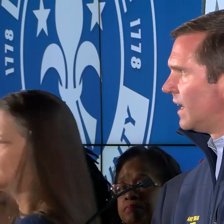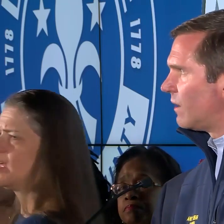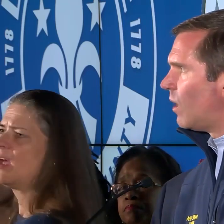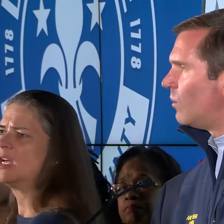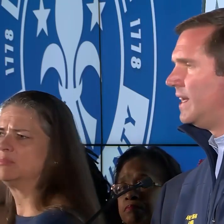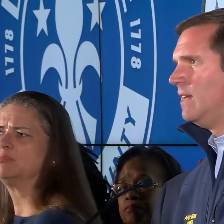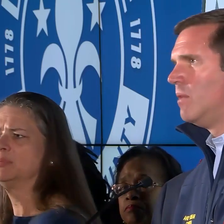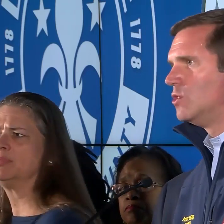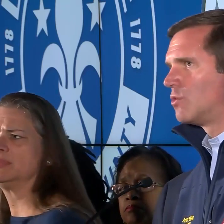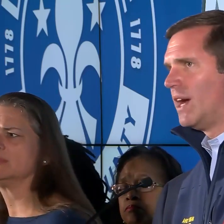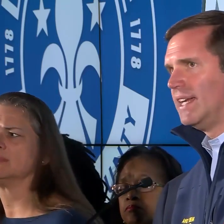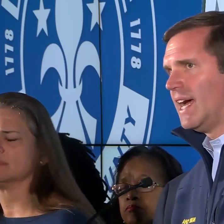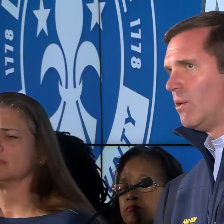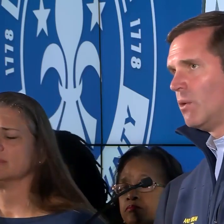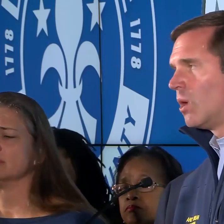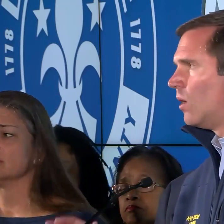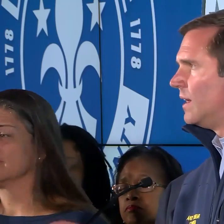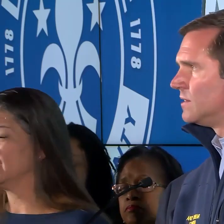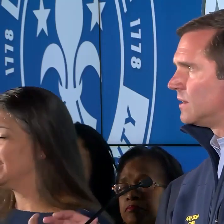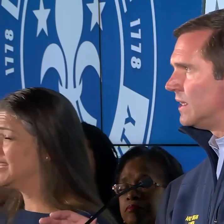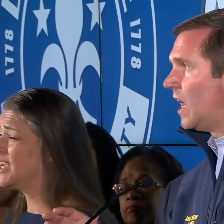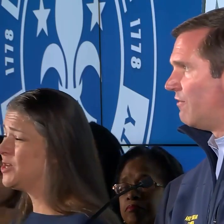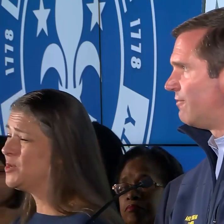I think what we need most right now in *** word is love.